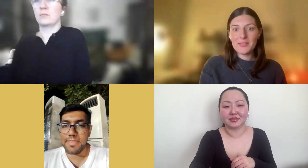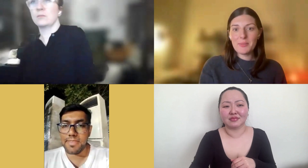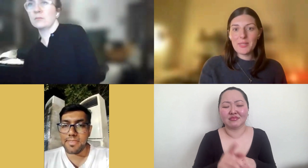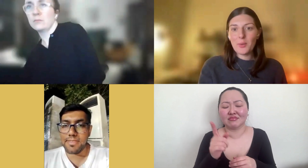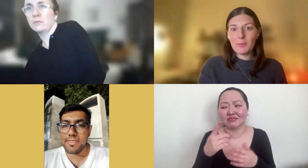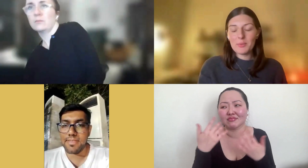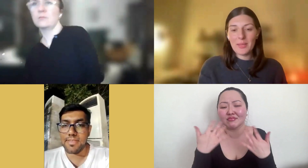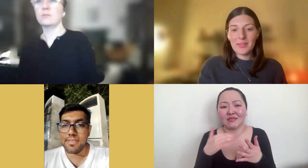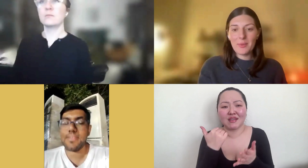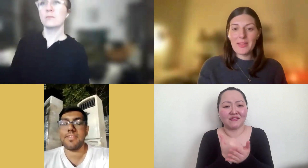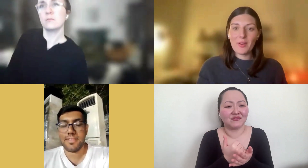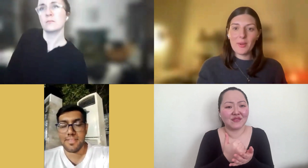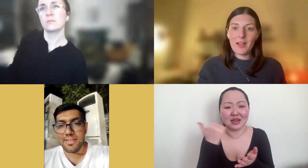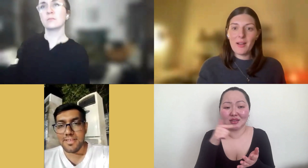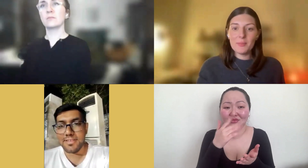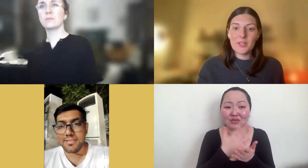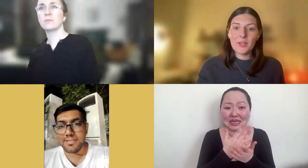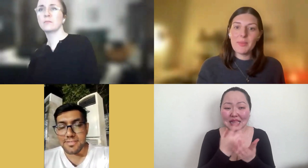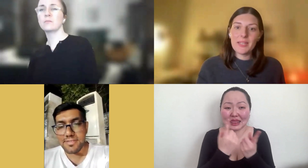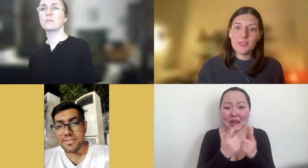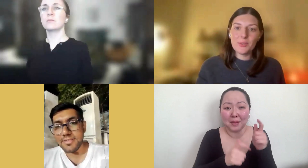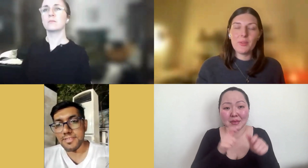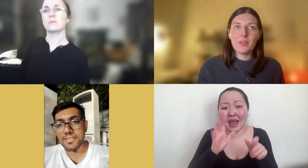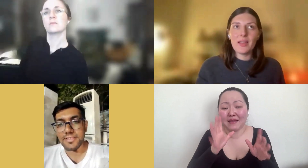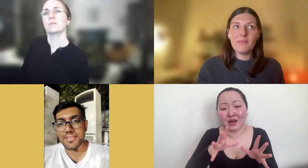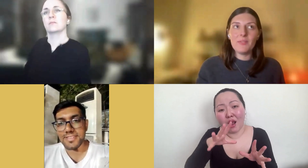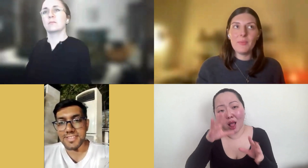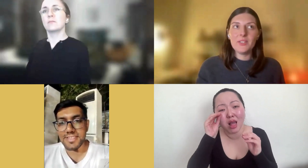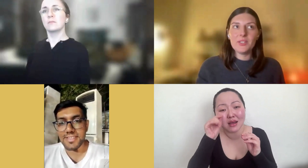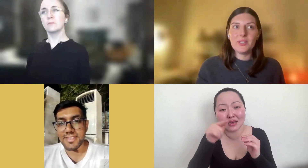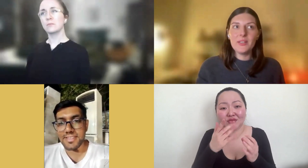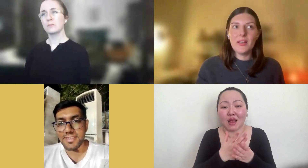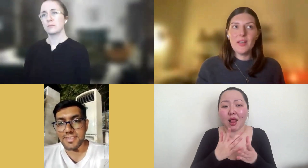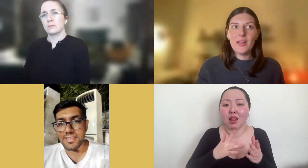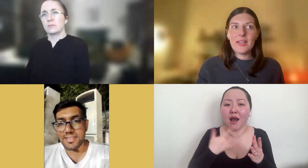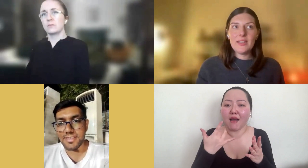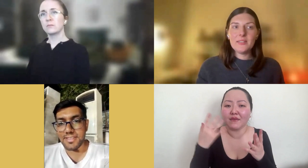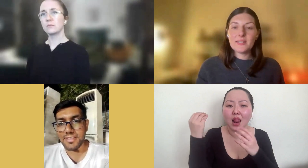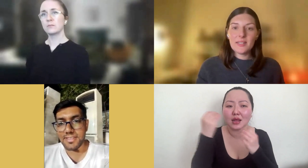need to be equipped with, when they are growing up. So making sure that that information is